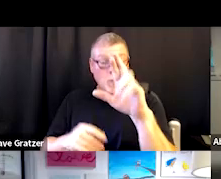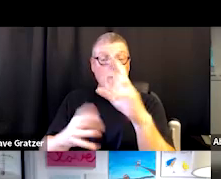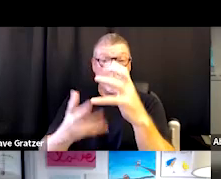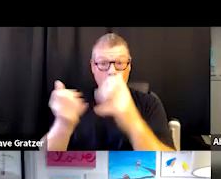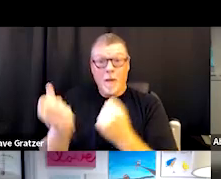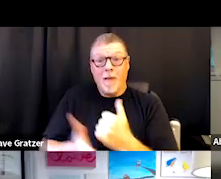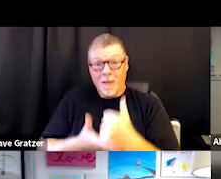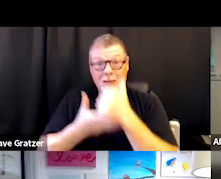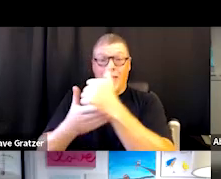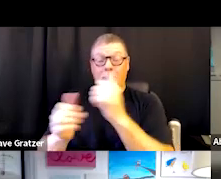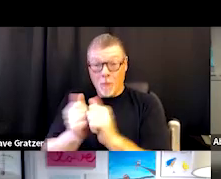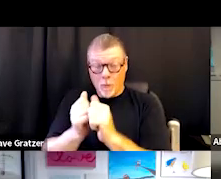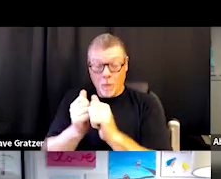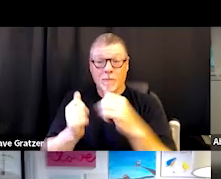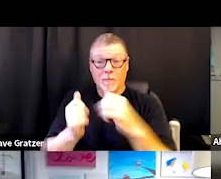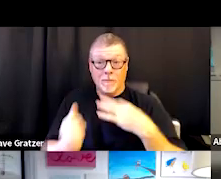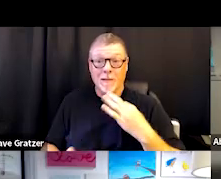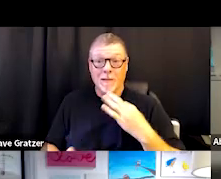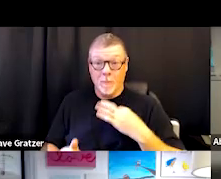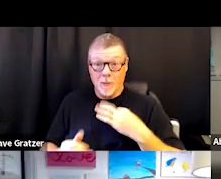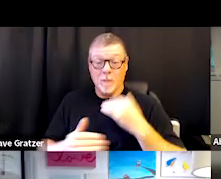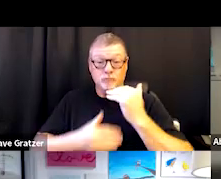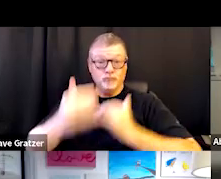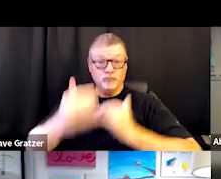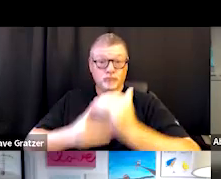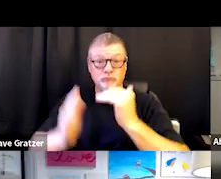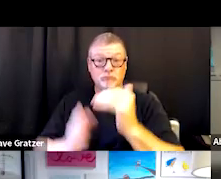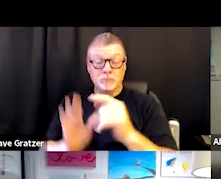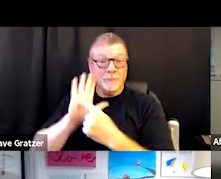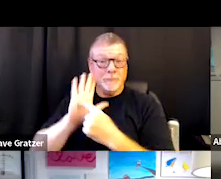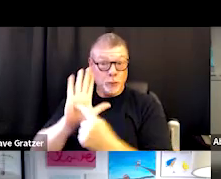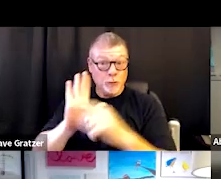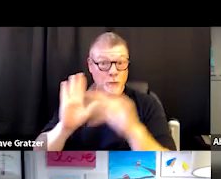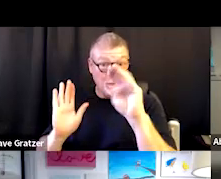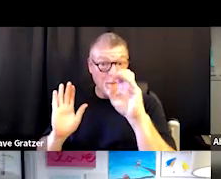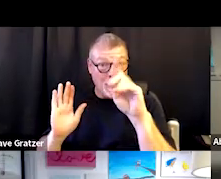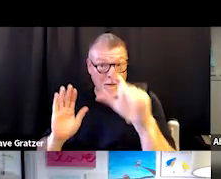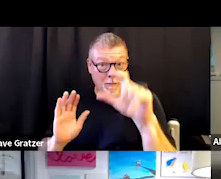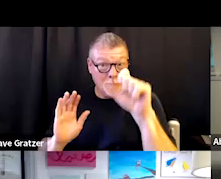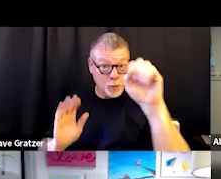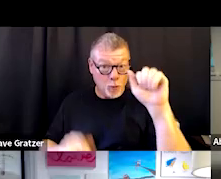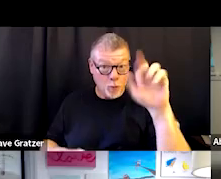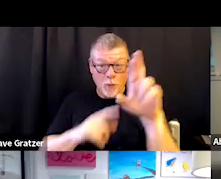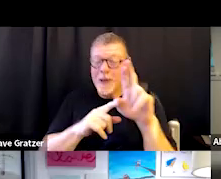you wanna assist with applications using the SOAR model, but you didn't get a chance to complete